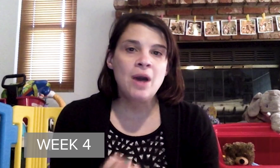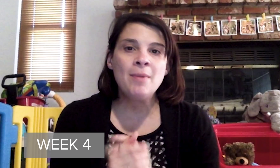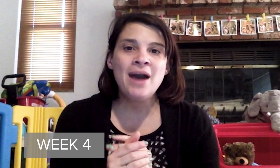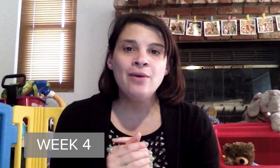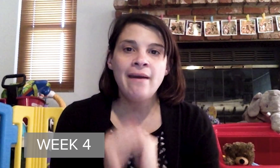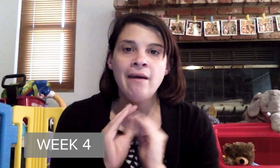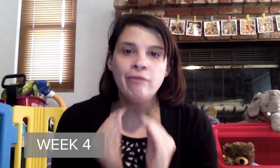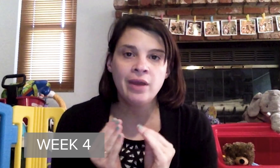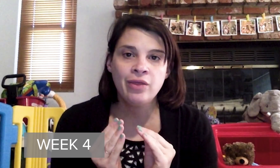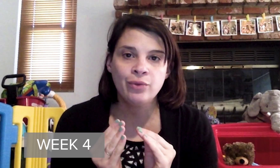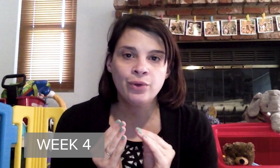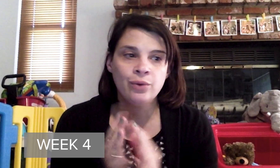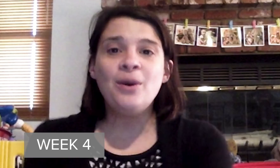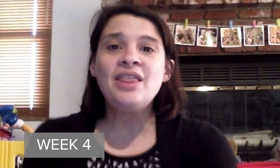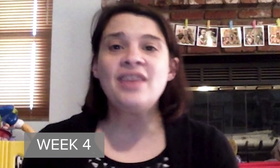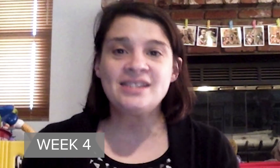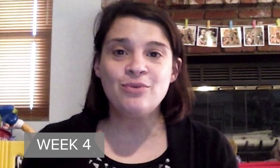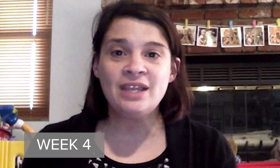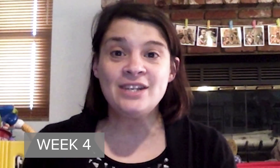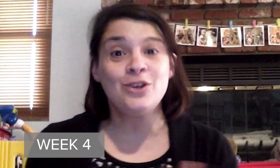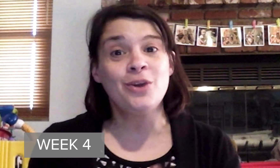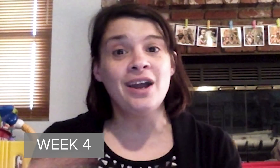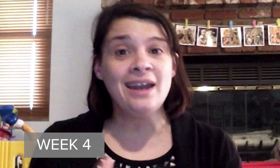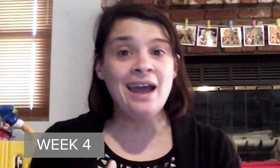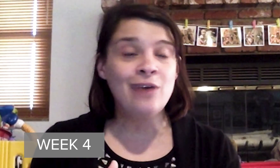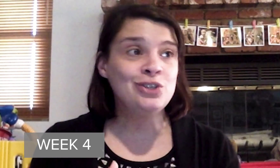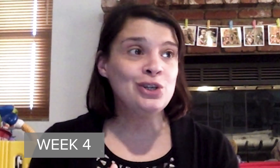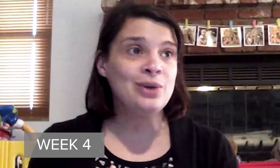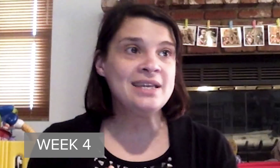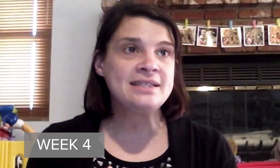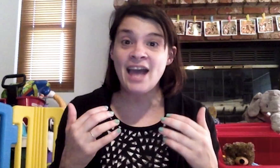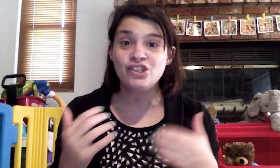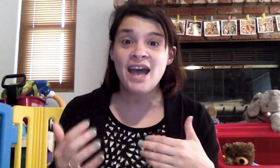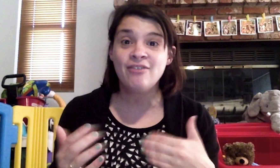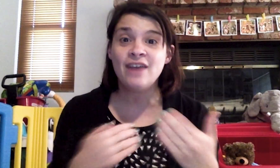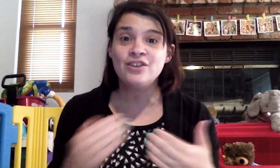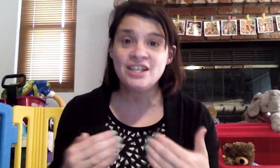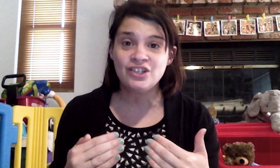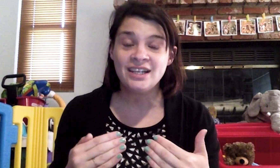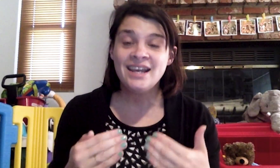So I'm about halfway through. One of the things I really need to start working on now, too, is to actually have conversation.